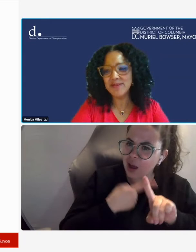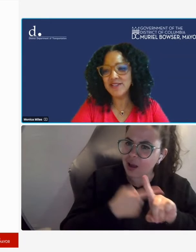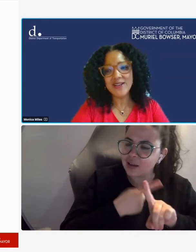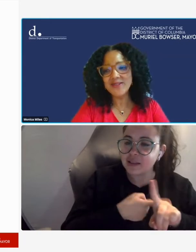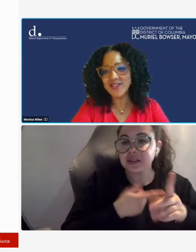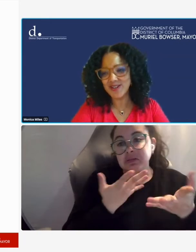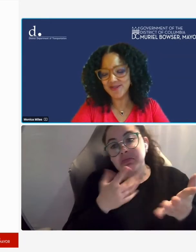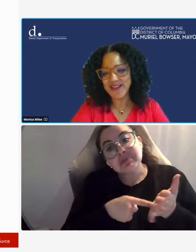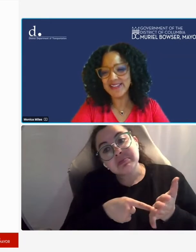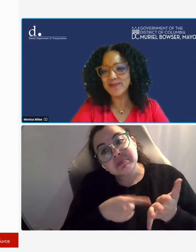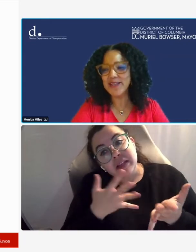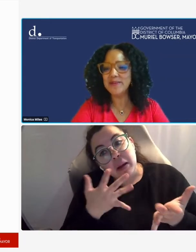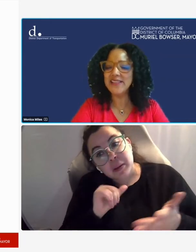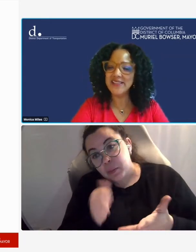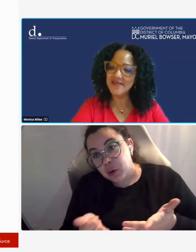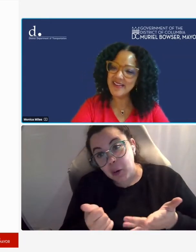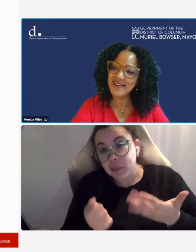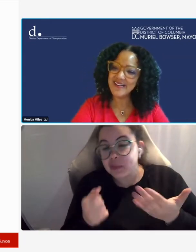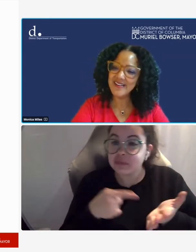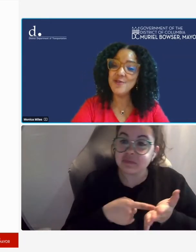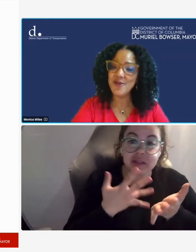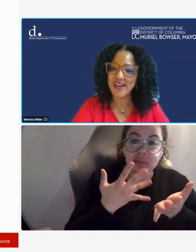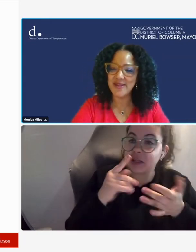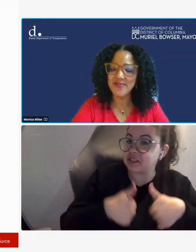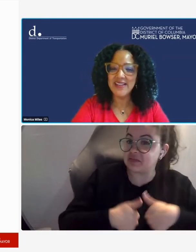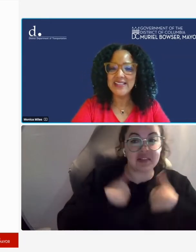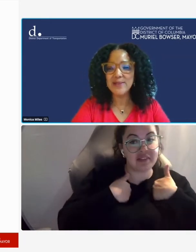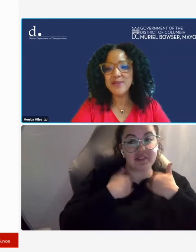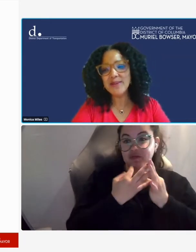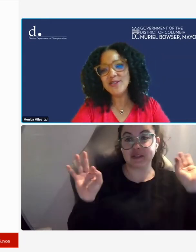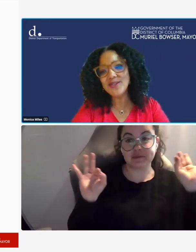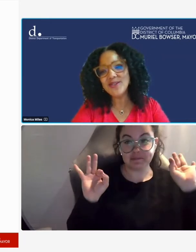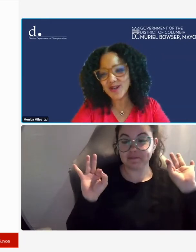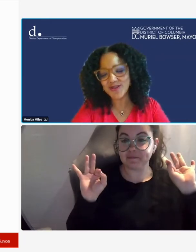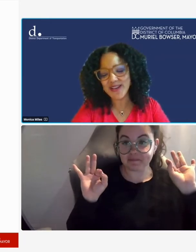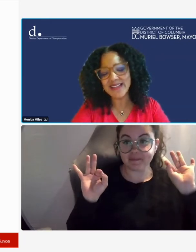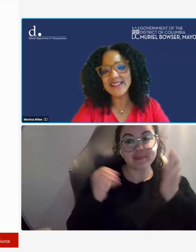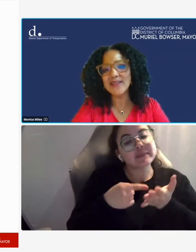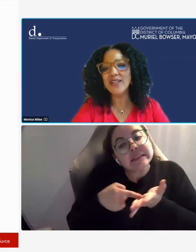don't charge rent sometimes they live there for free sometimes you do charge rent sometimes you